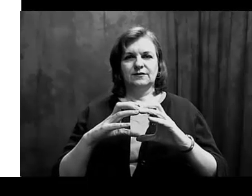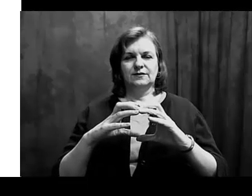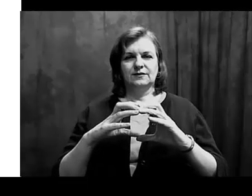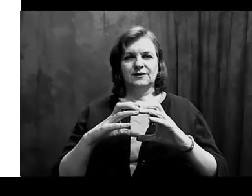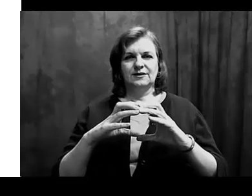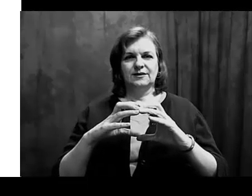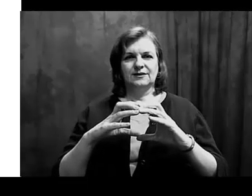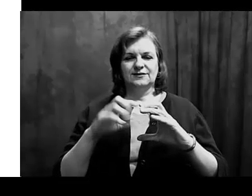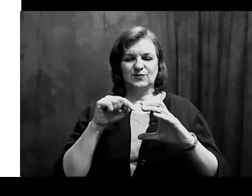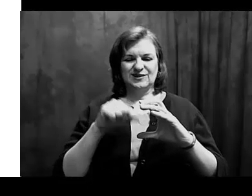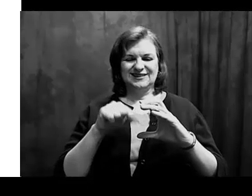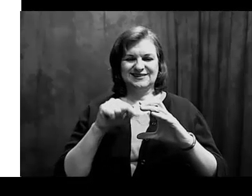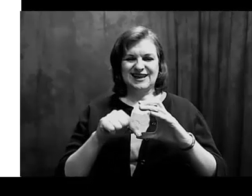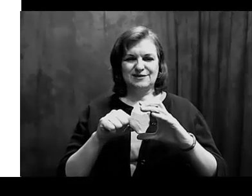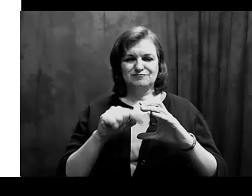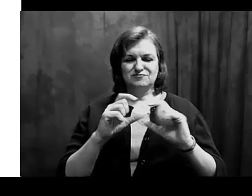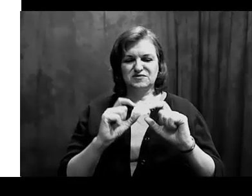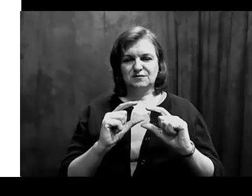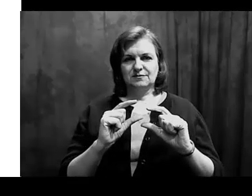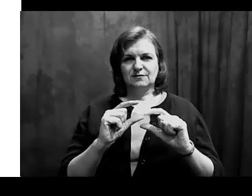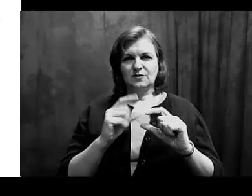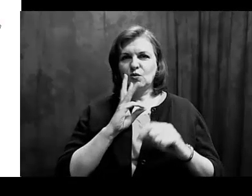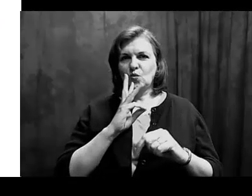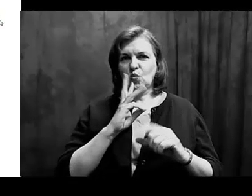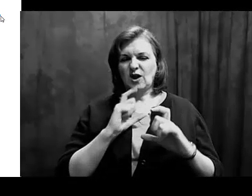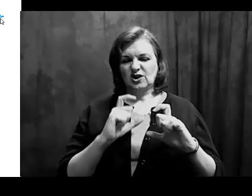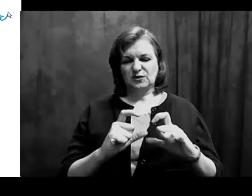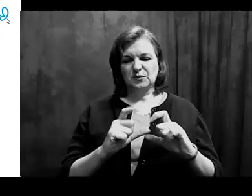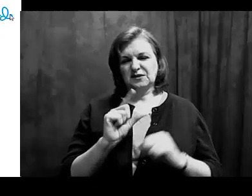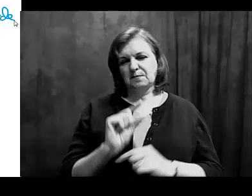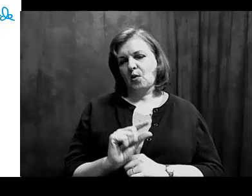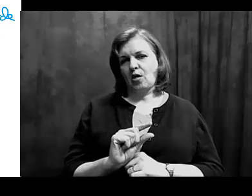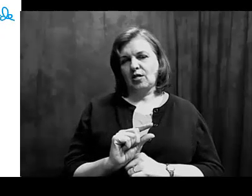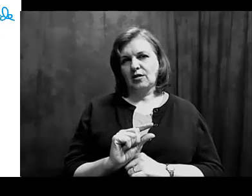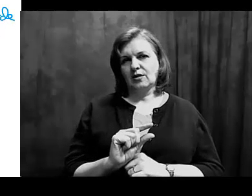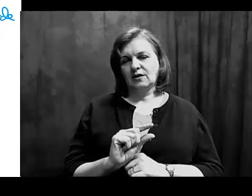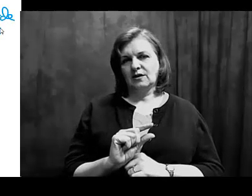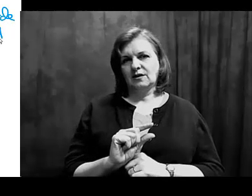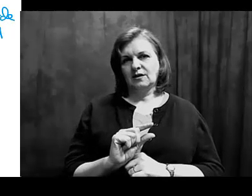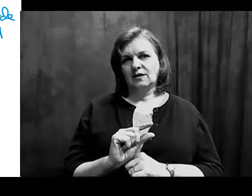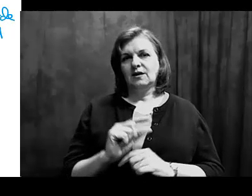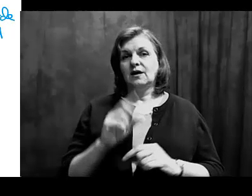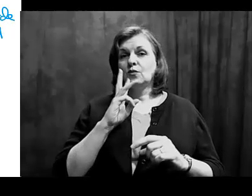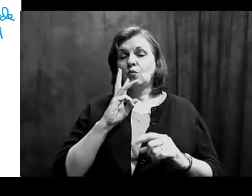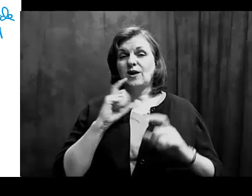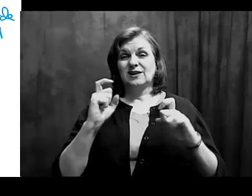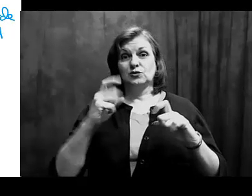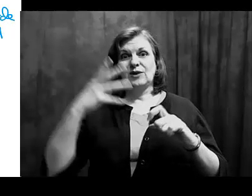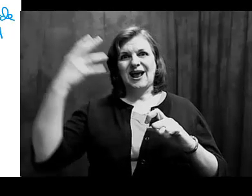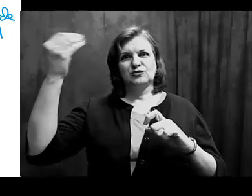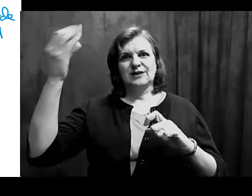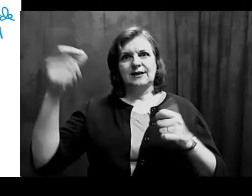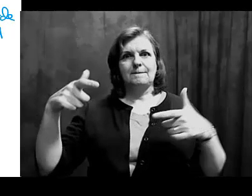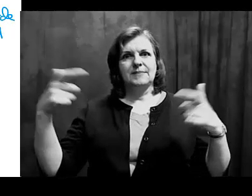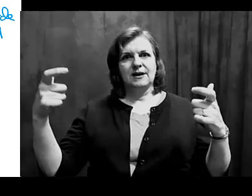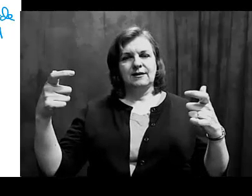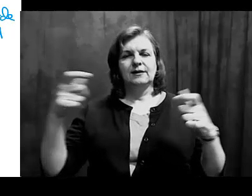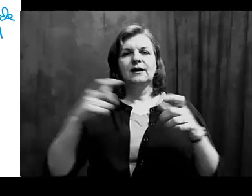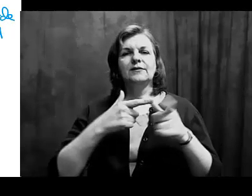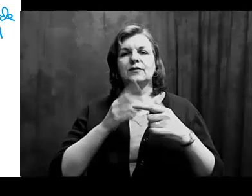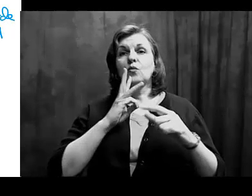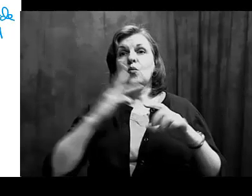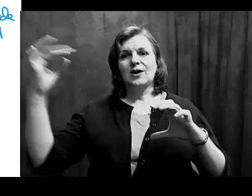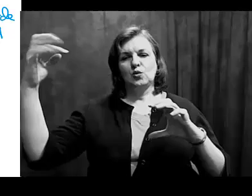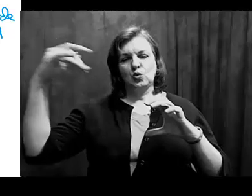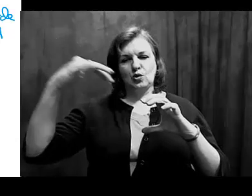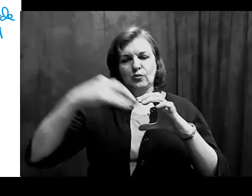is greater than outside